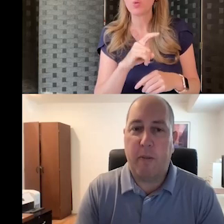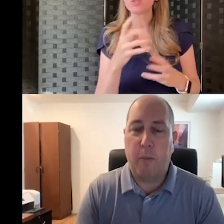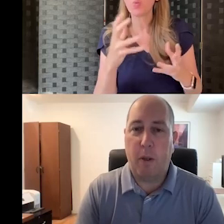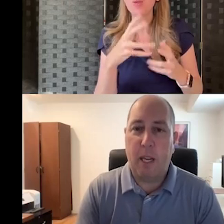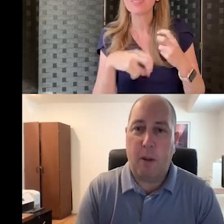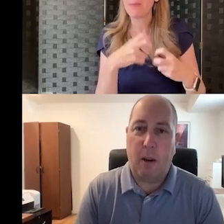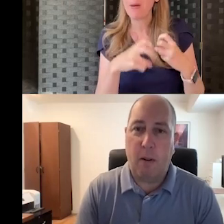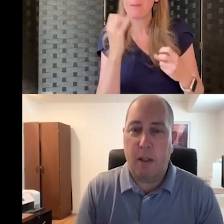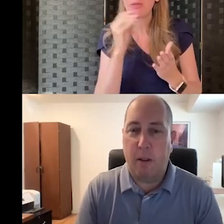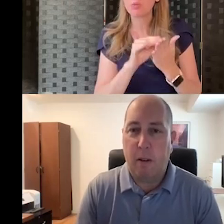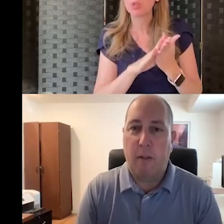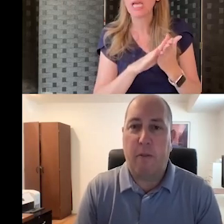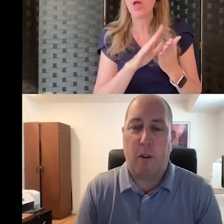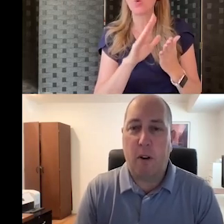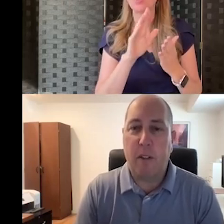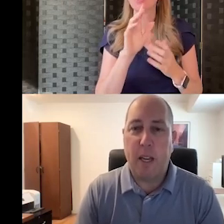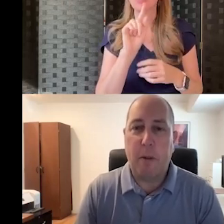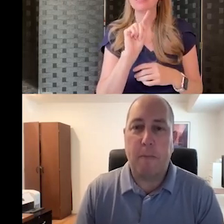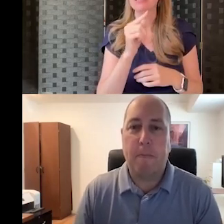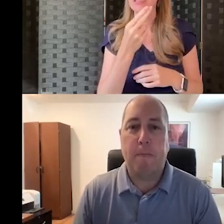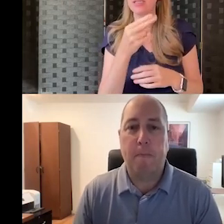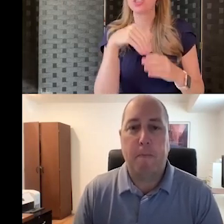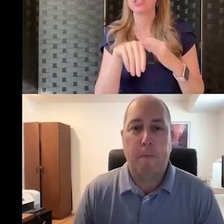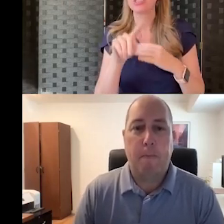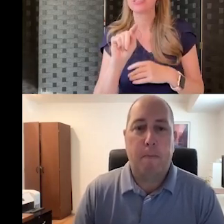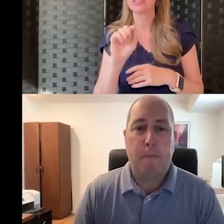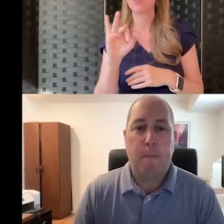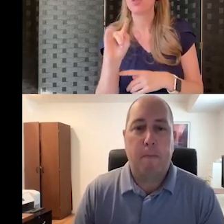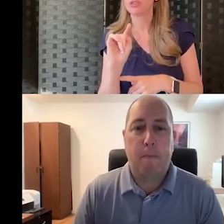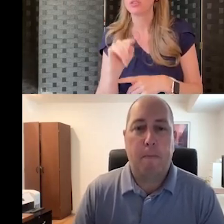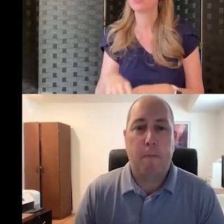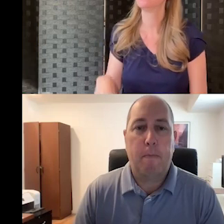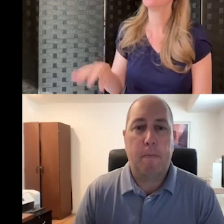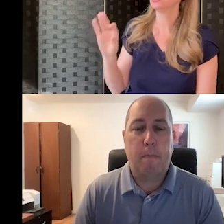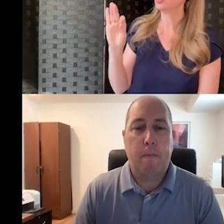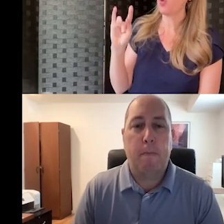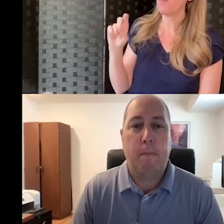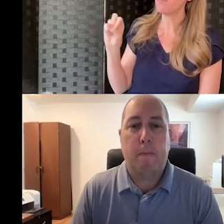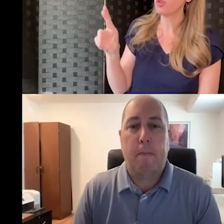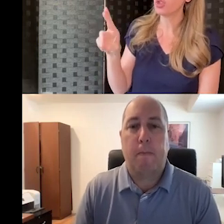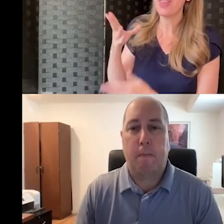if you put a table header and a footer of a table? >> Adrian: Well, a footer is an end of a table,